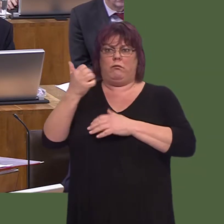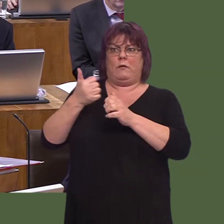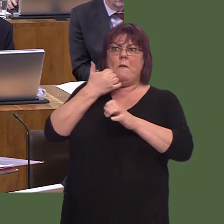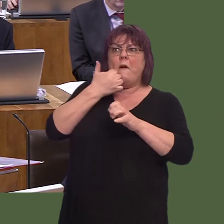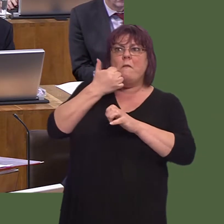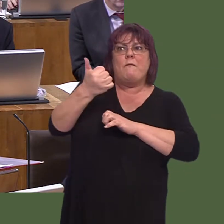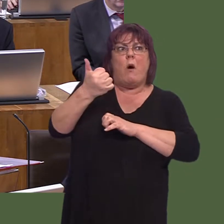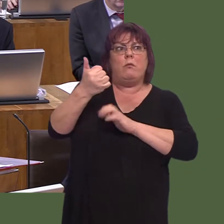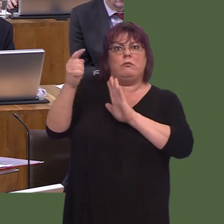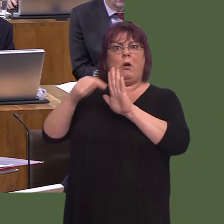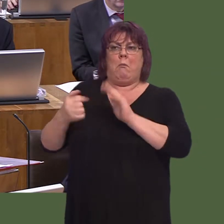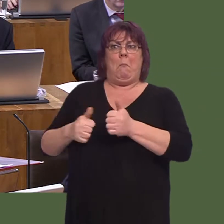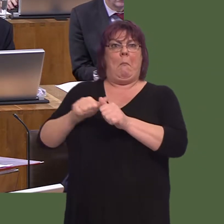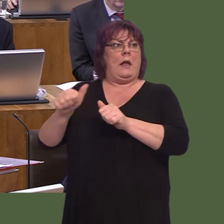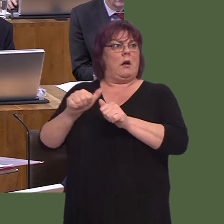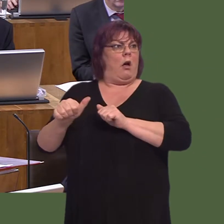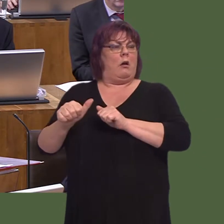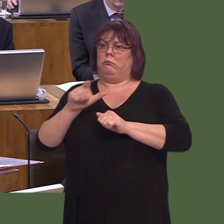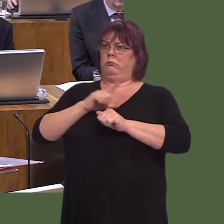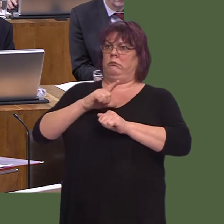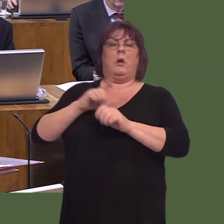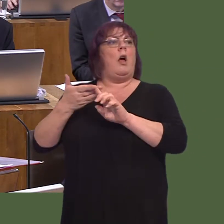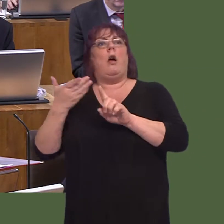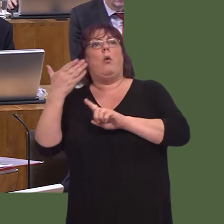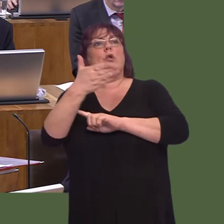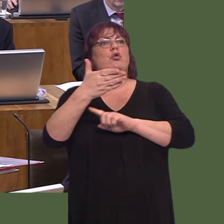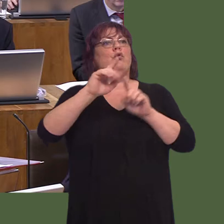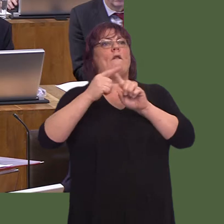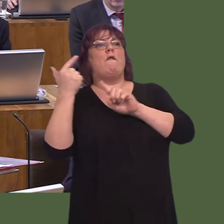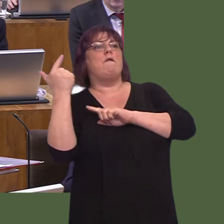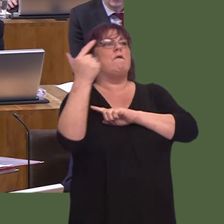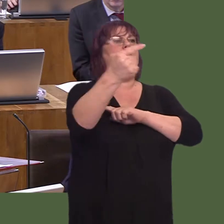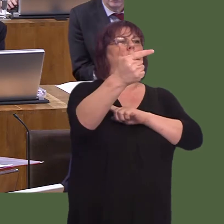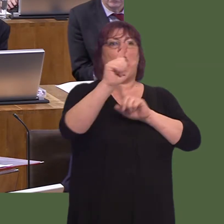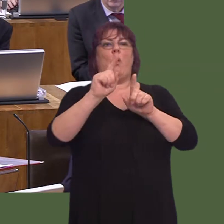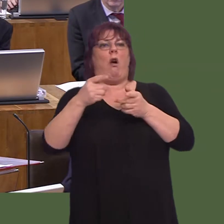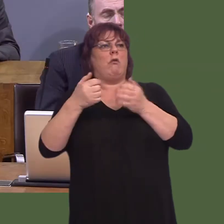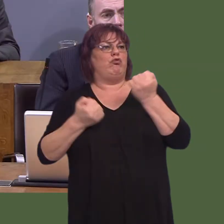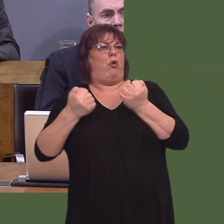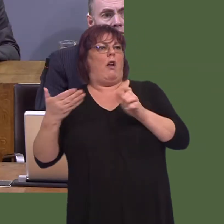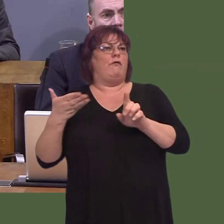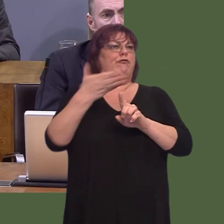I was in very rural areas that were very difficult to access by road, but when you got there,